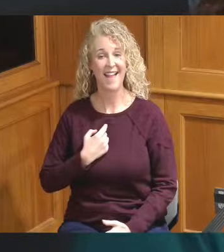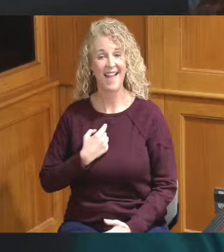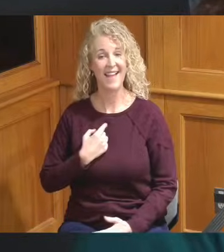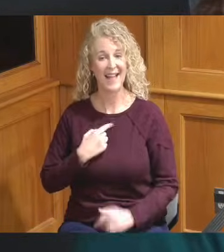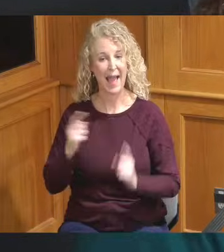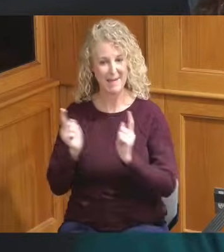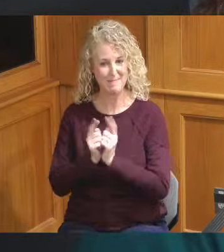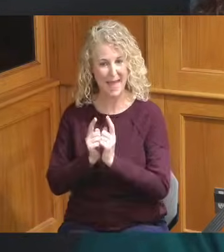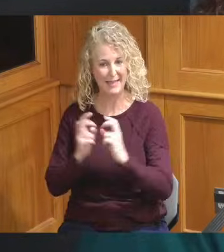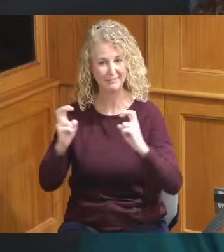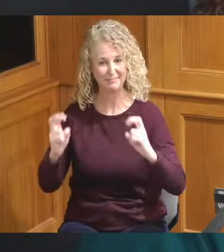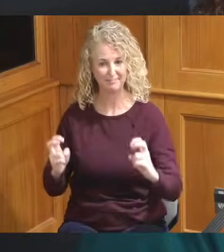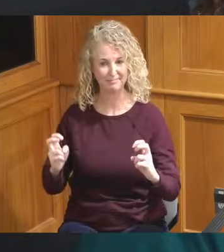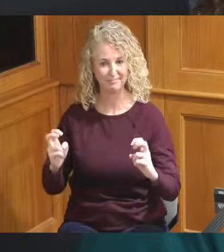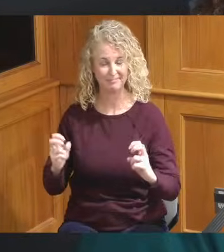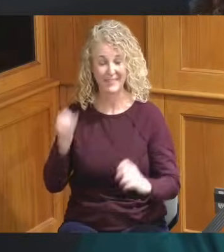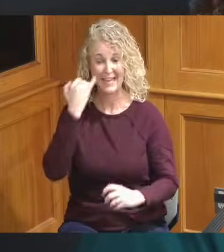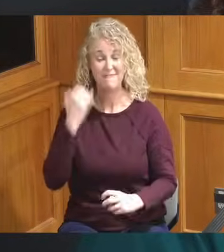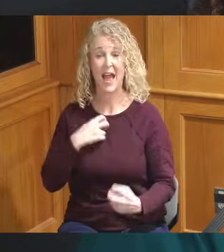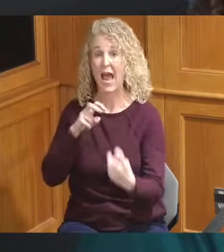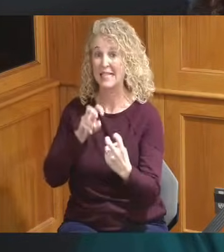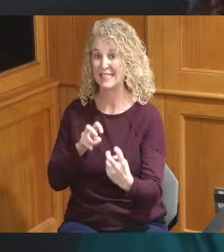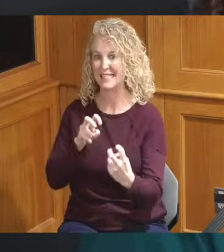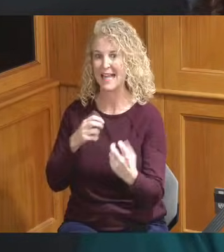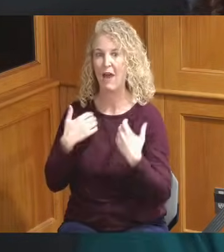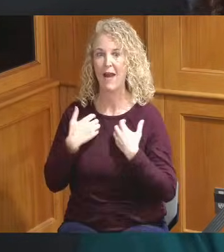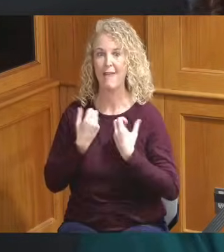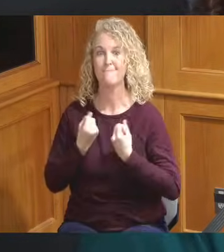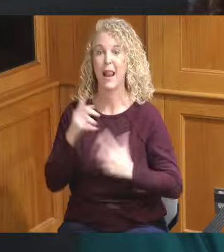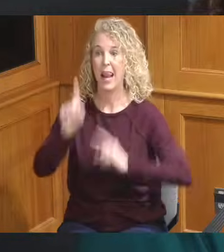and I'm a type of person when I sit down I got a thousand questions. I know she said here she come